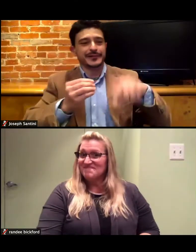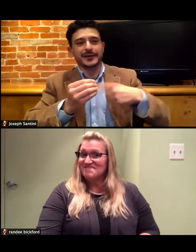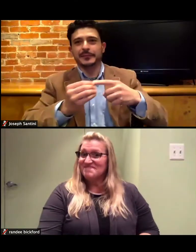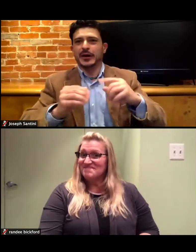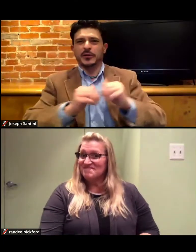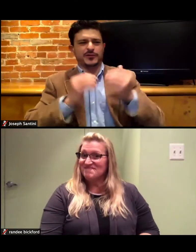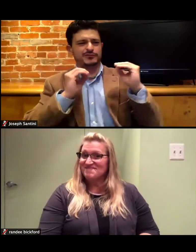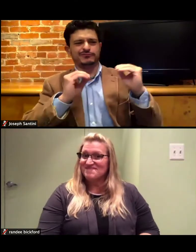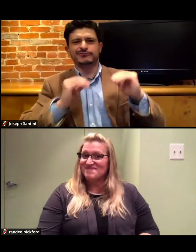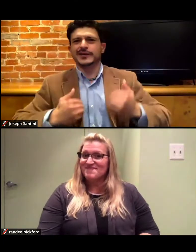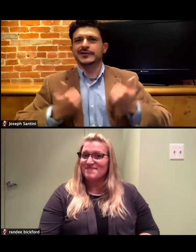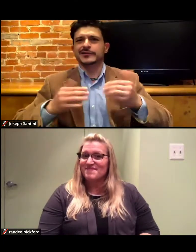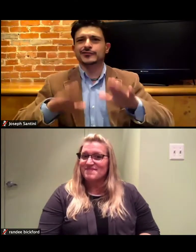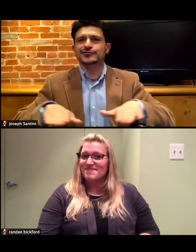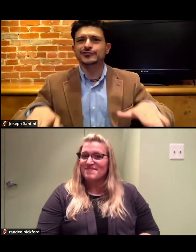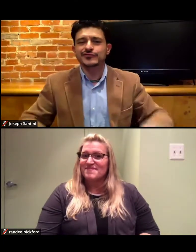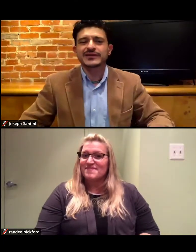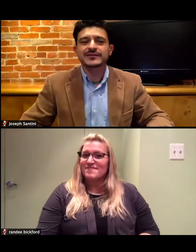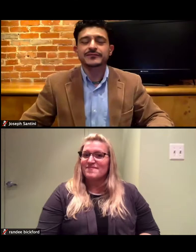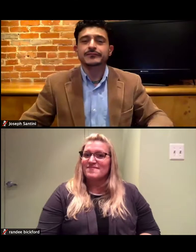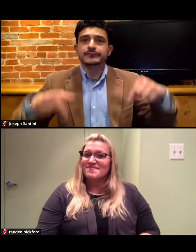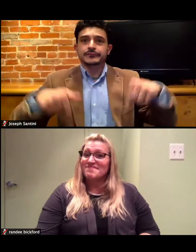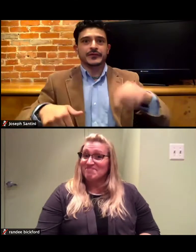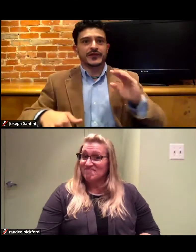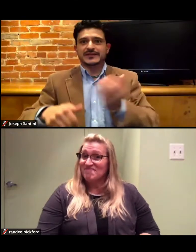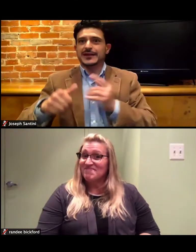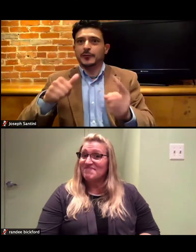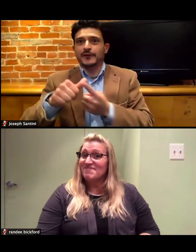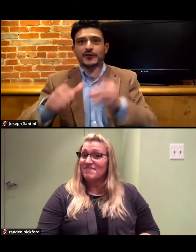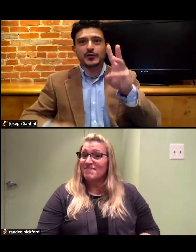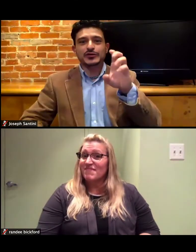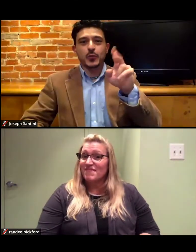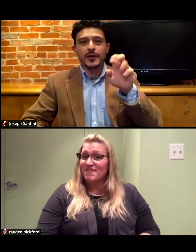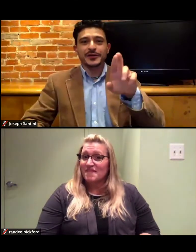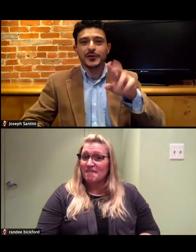and the Educational Community to help teach you.